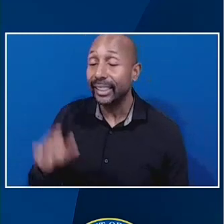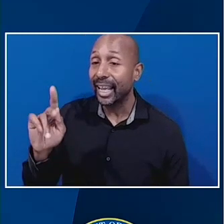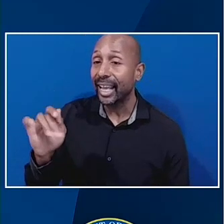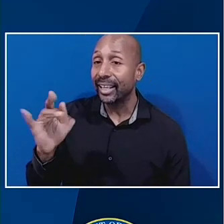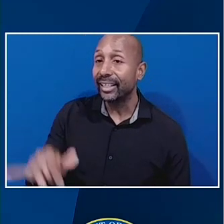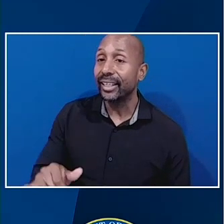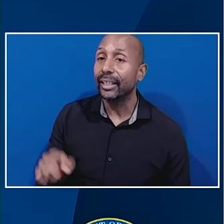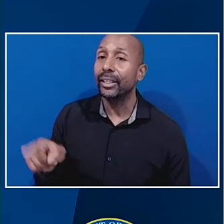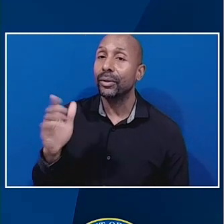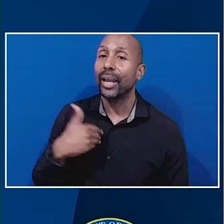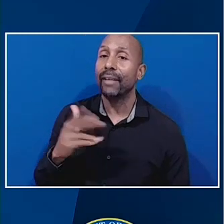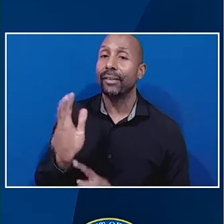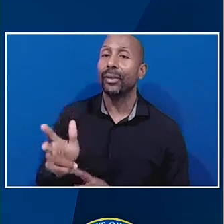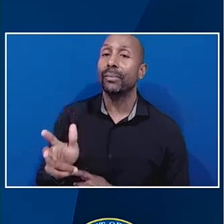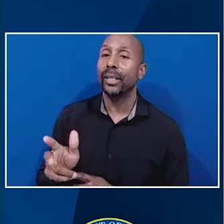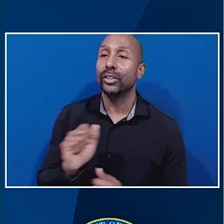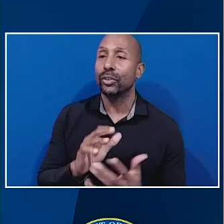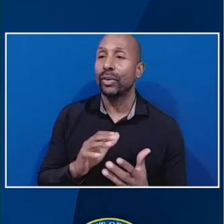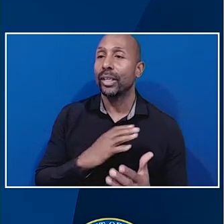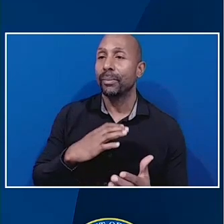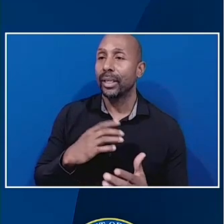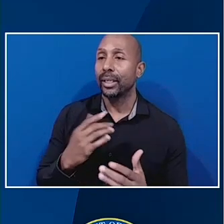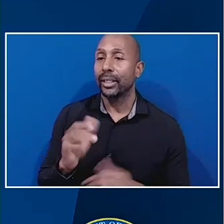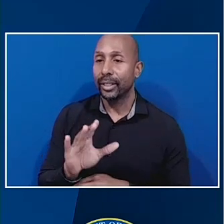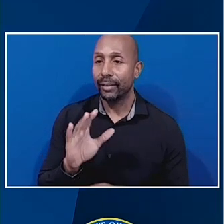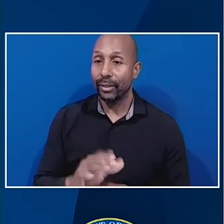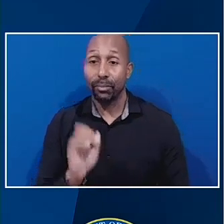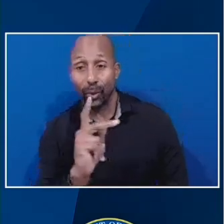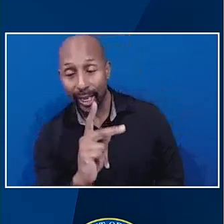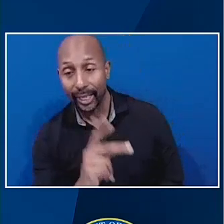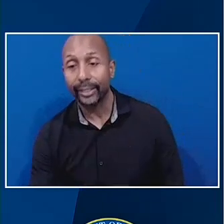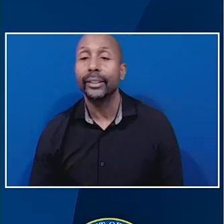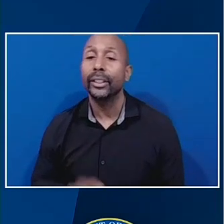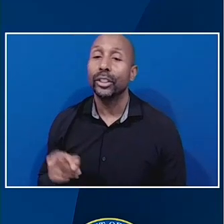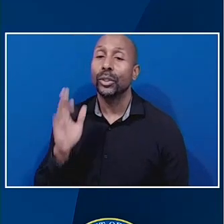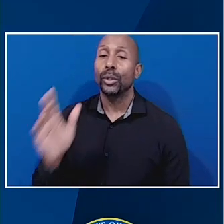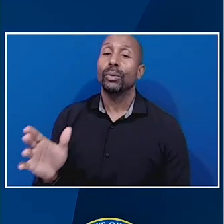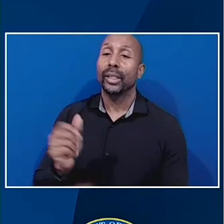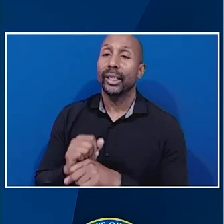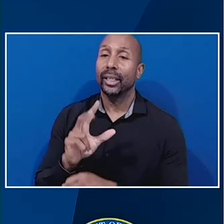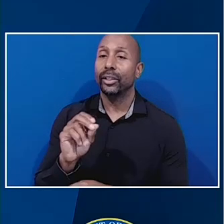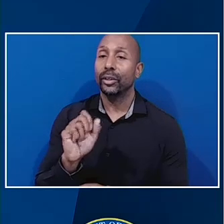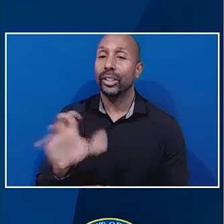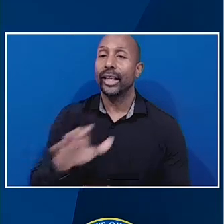committee this afternoon. You'll receive- you will receive a 30-second notice when your time is about